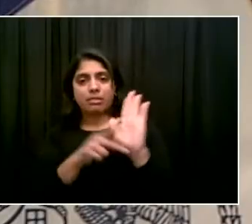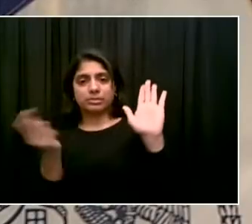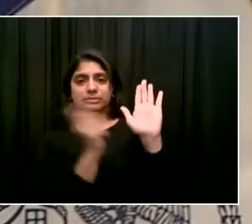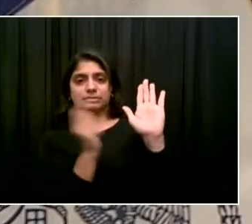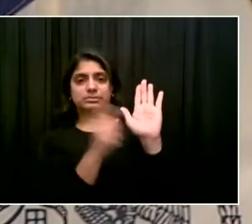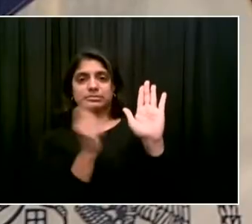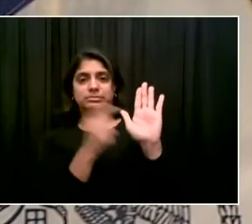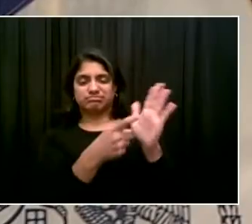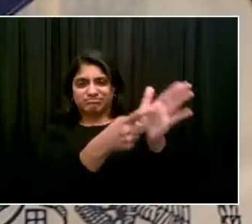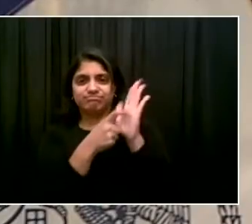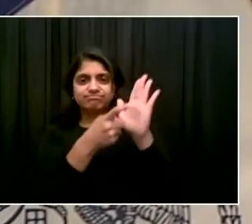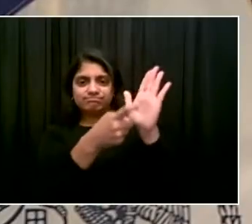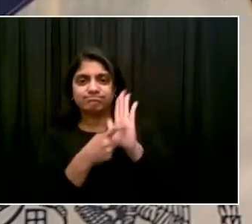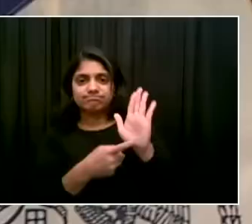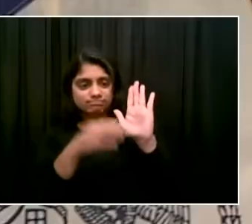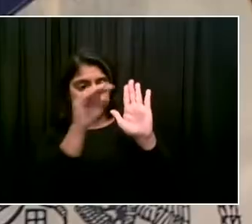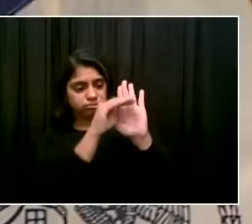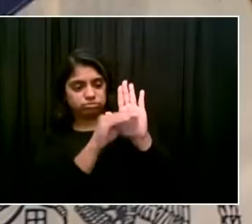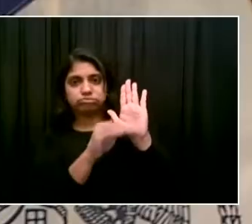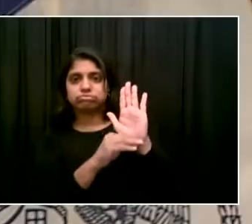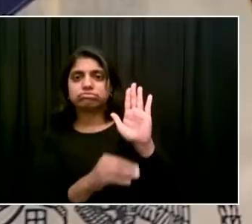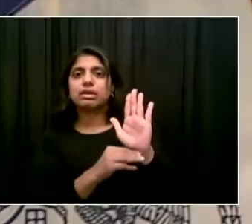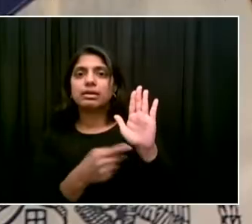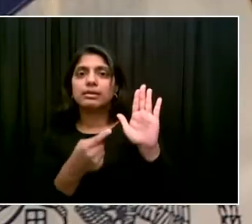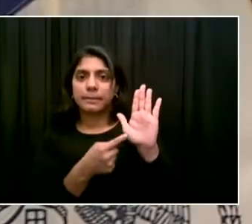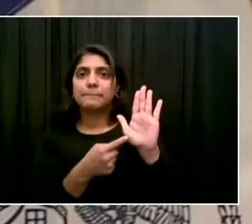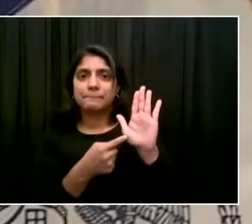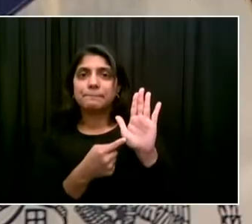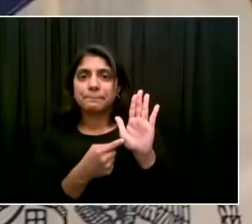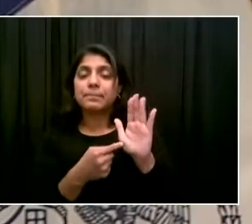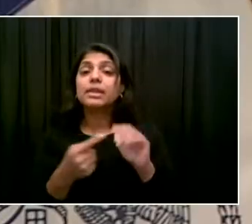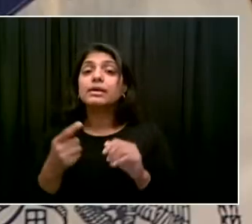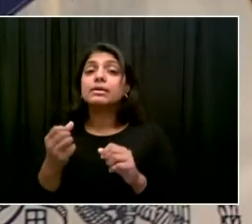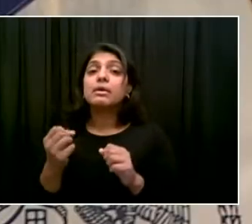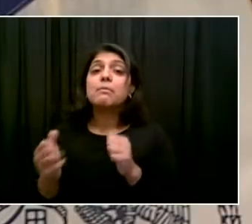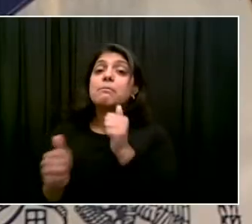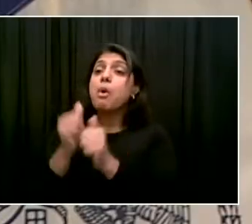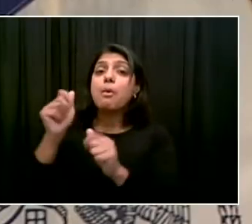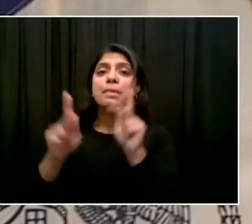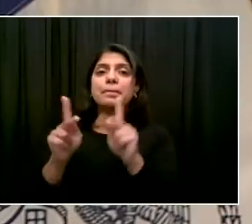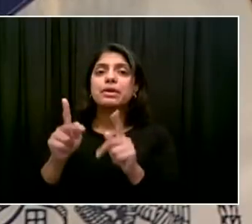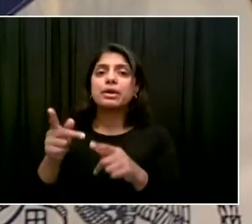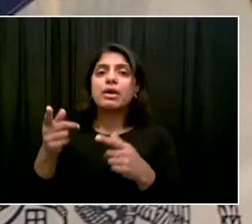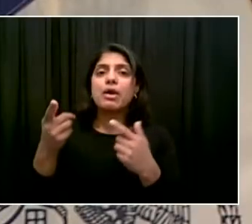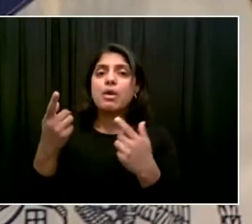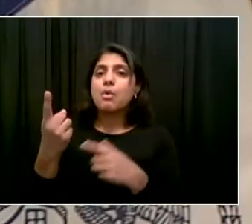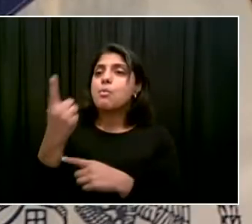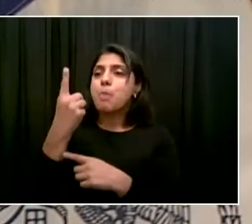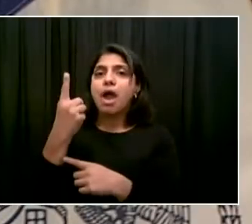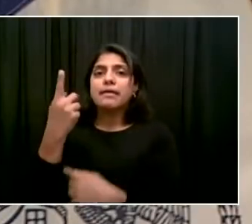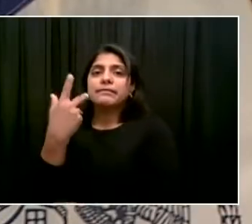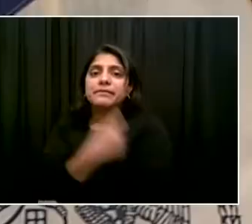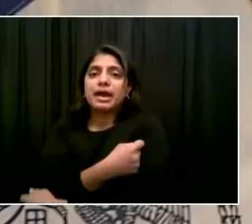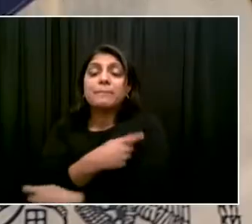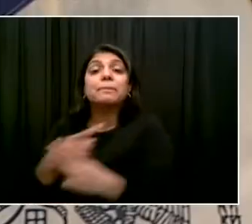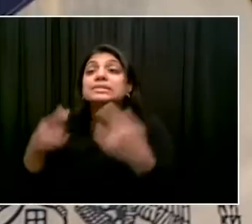OVERWHELMINGLY